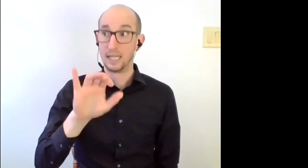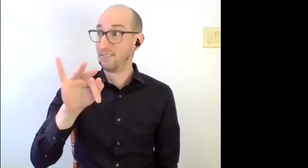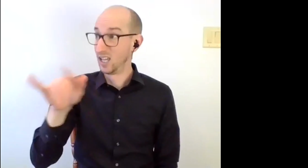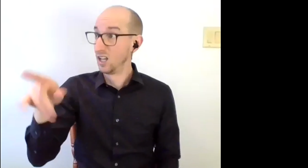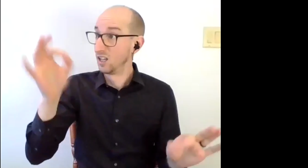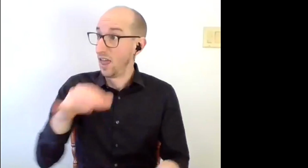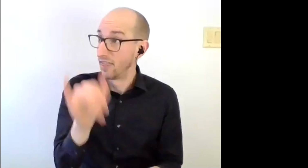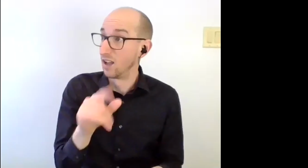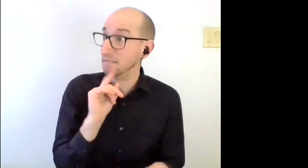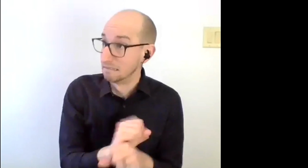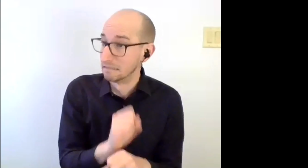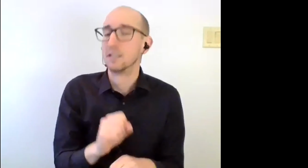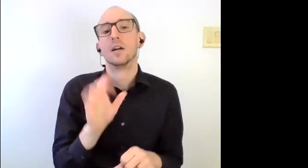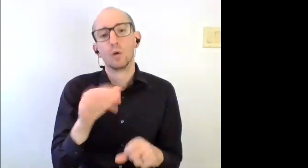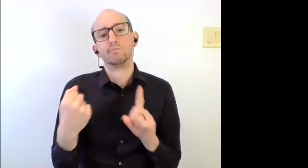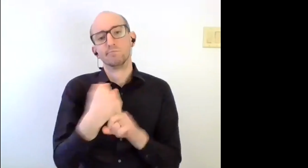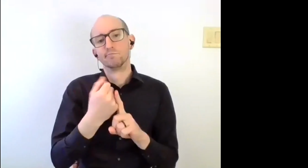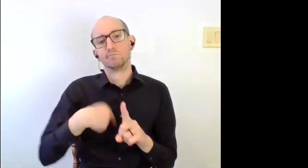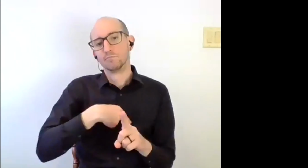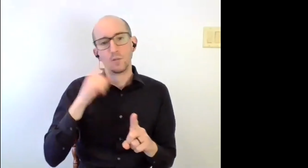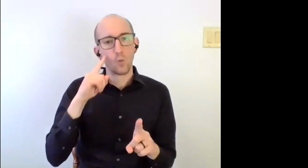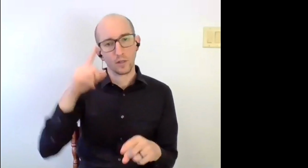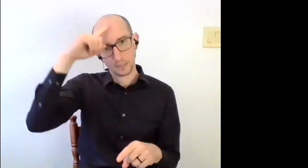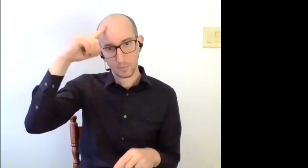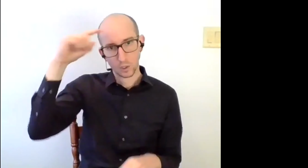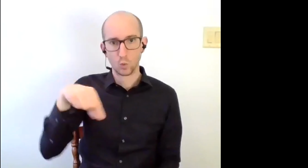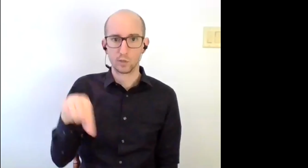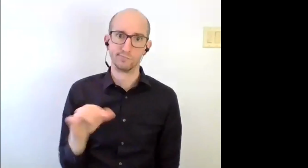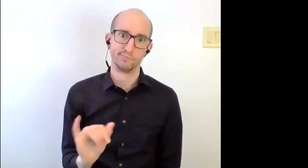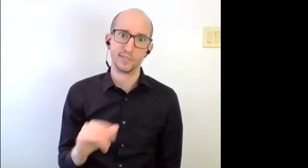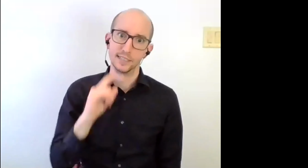going all wait through June. And so if we did that, that would have severe repercussions for our summer